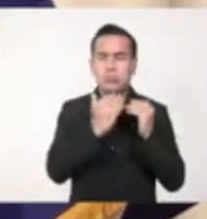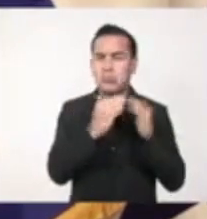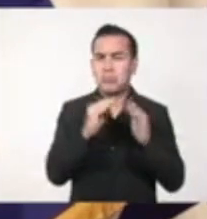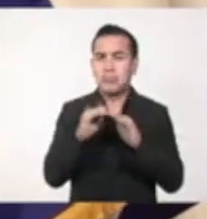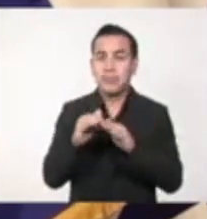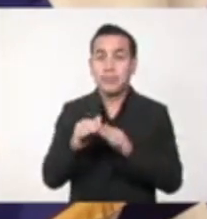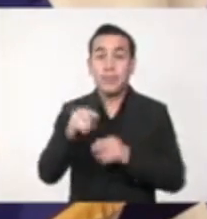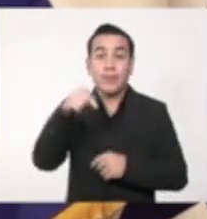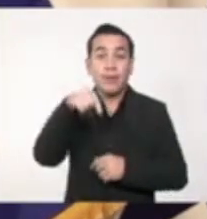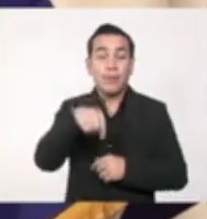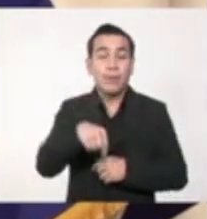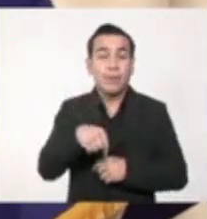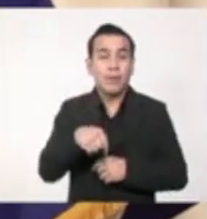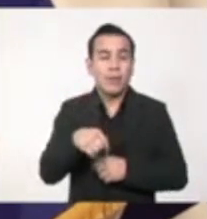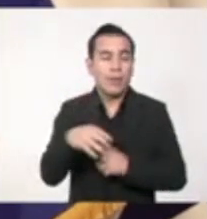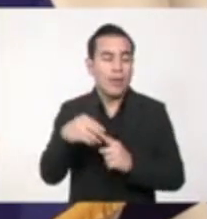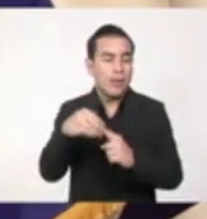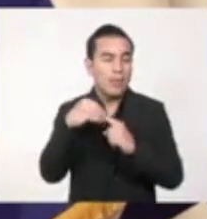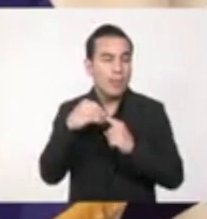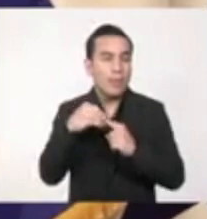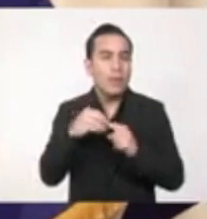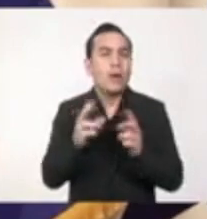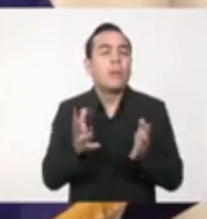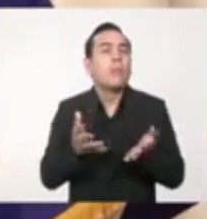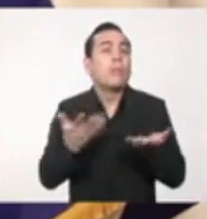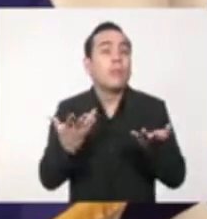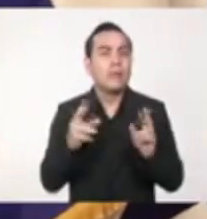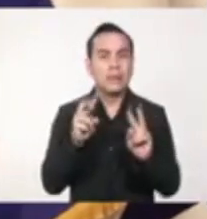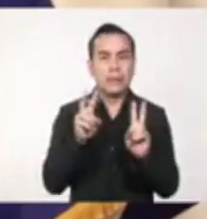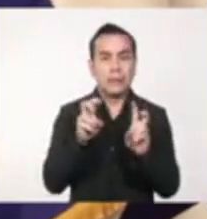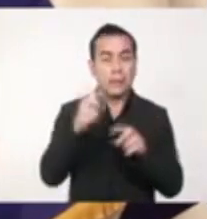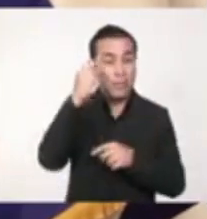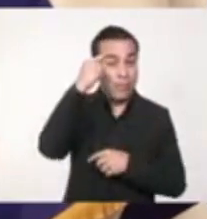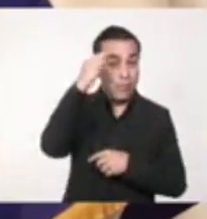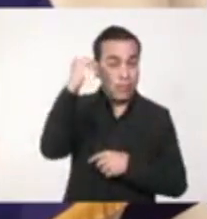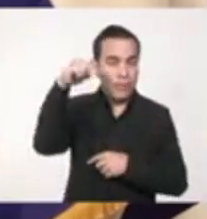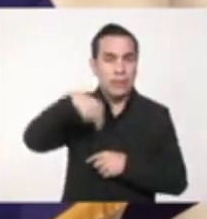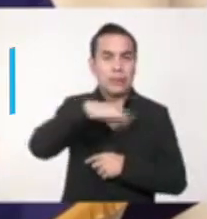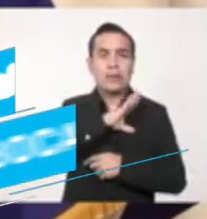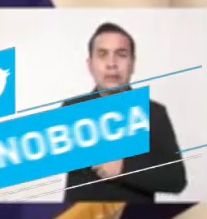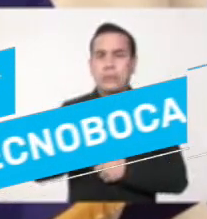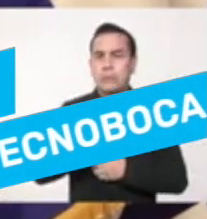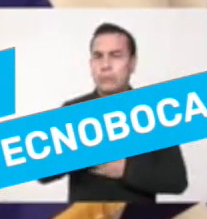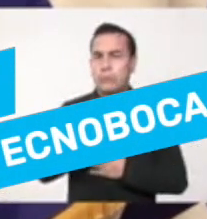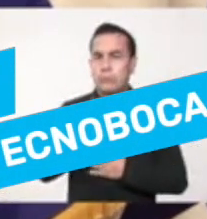this time especially because of the situation that has occurred in the last days in El Salvador that I think it is important that